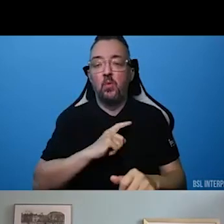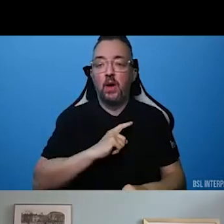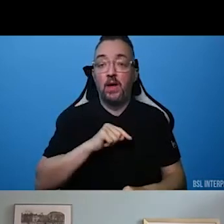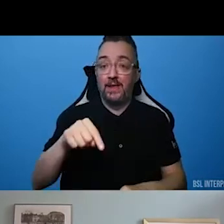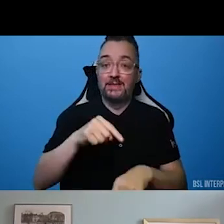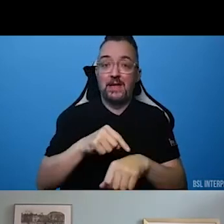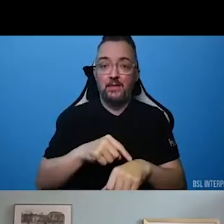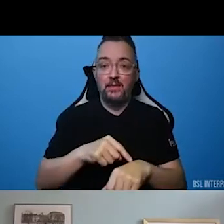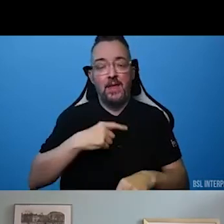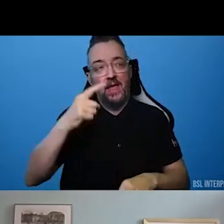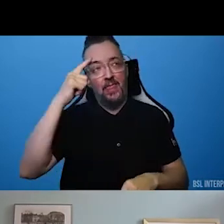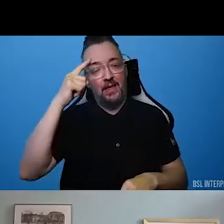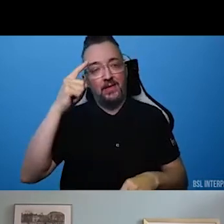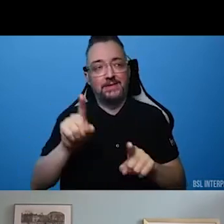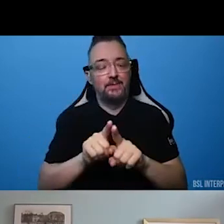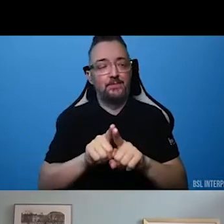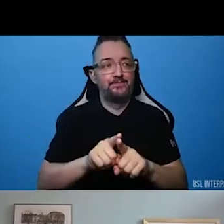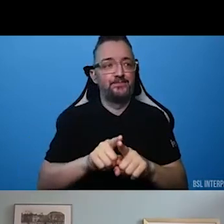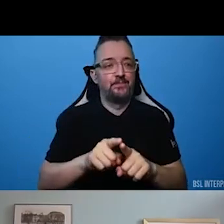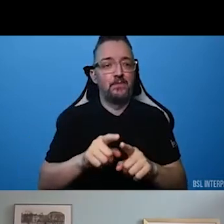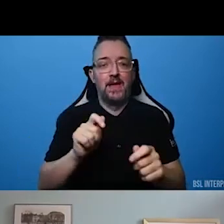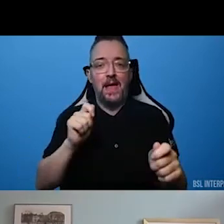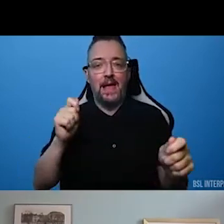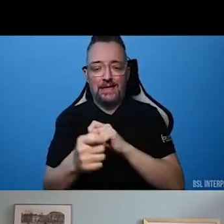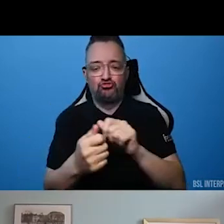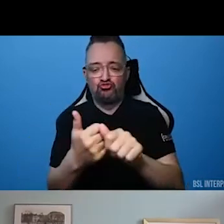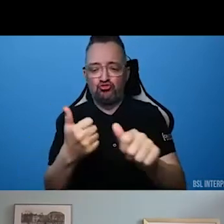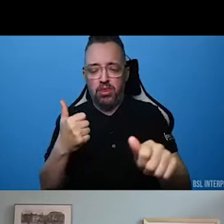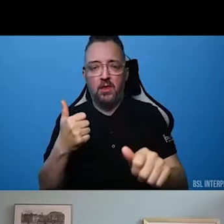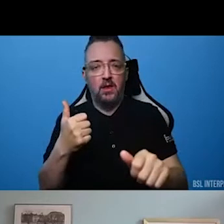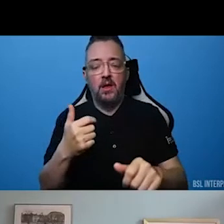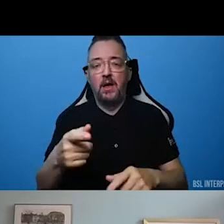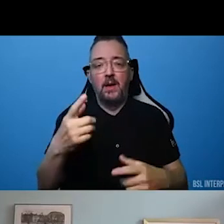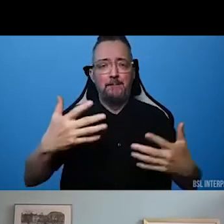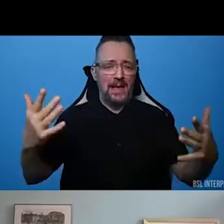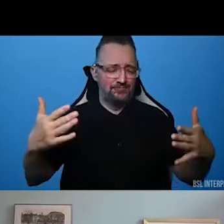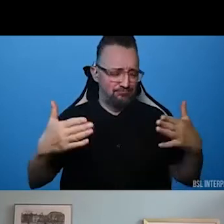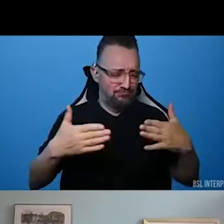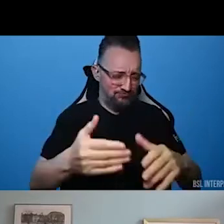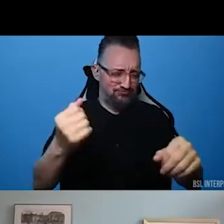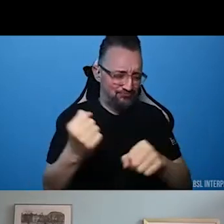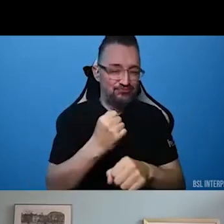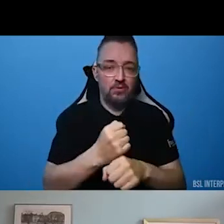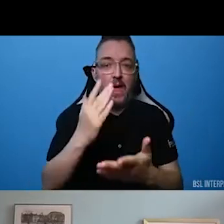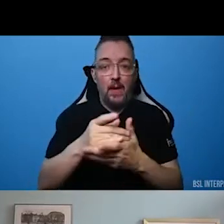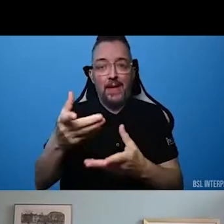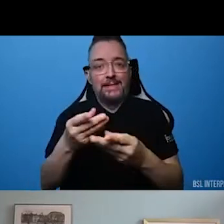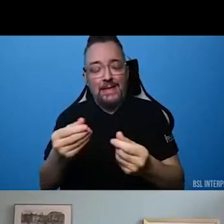I always think about images of in relation to heavy engineering and shipbuilding but in truth it's textiles and mills